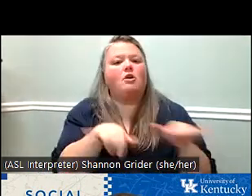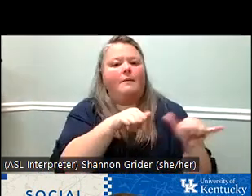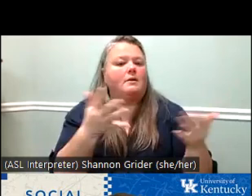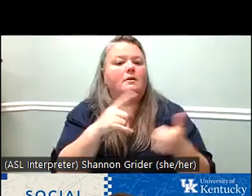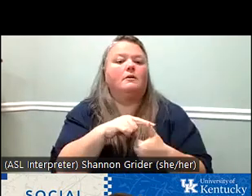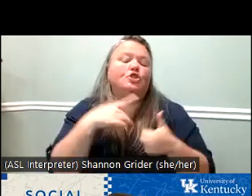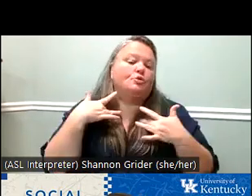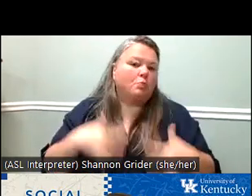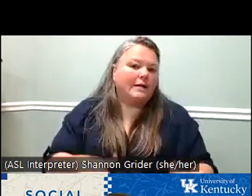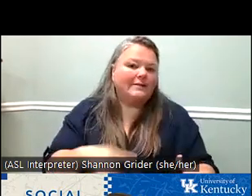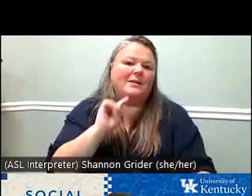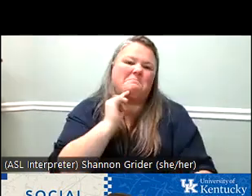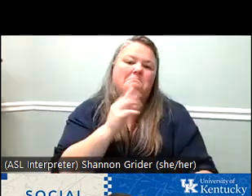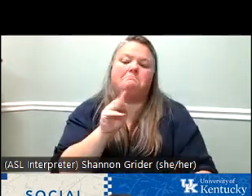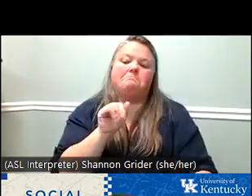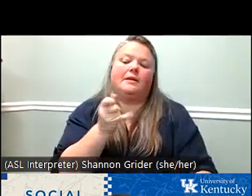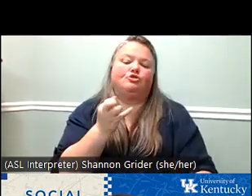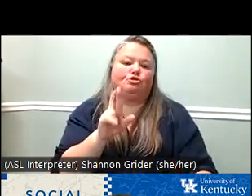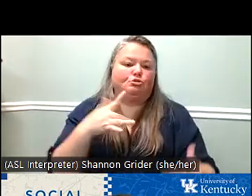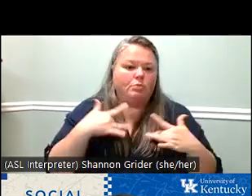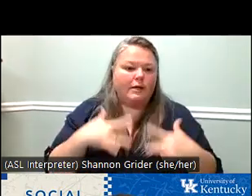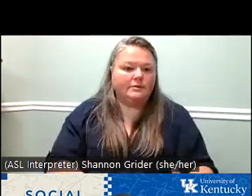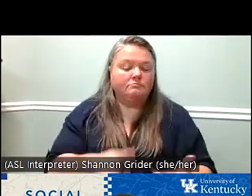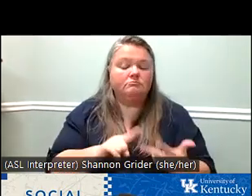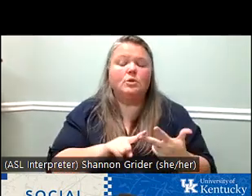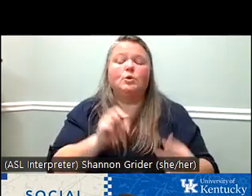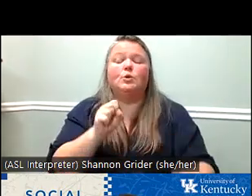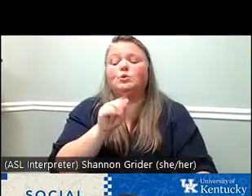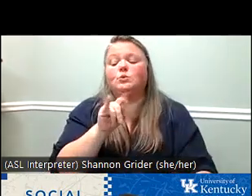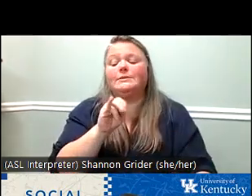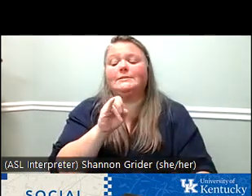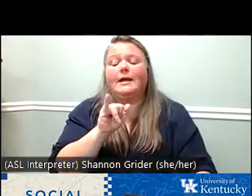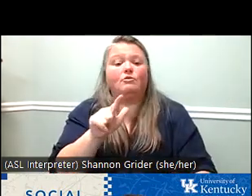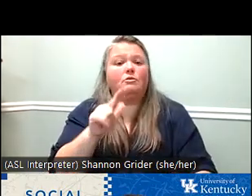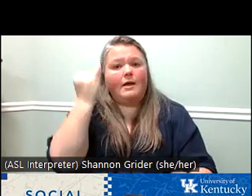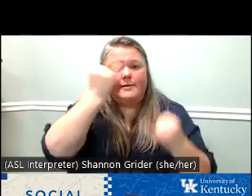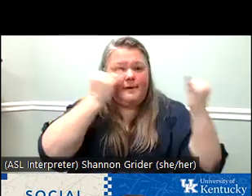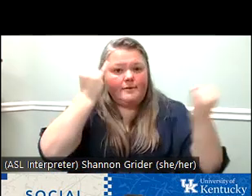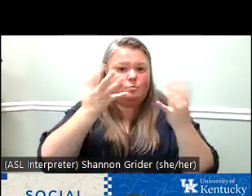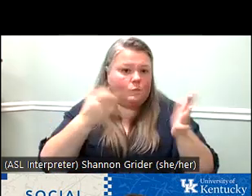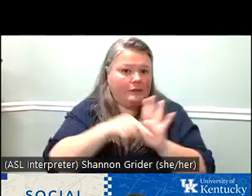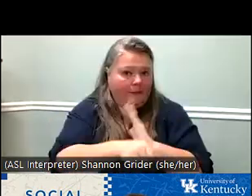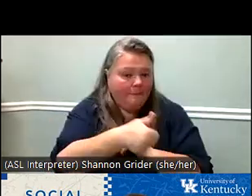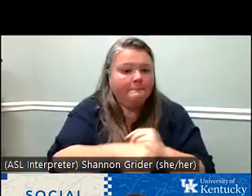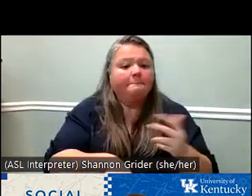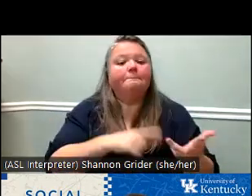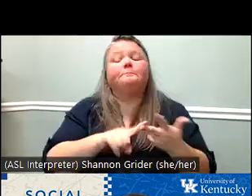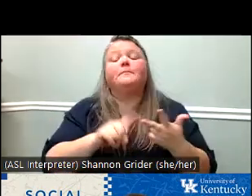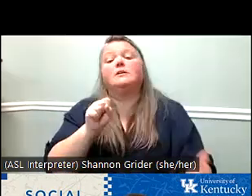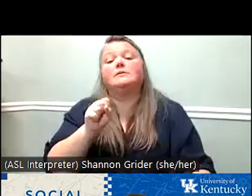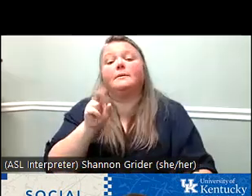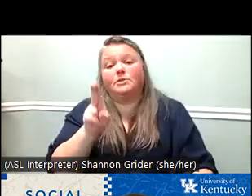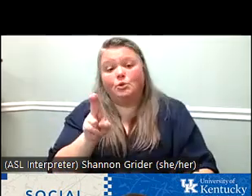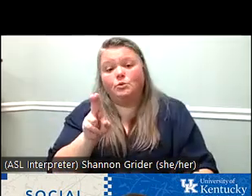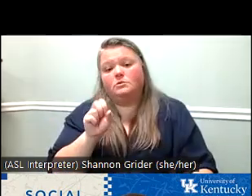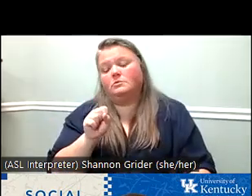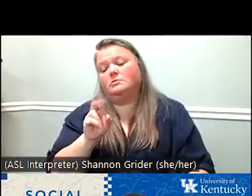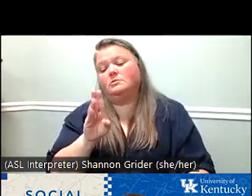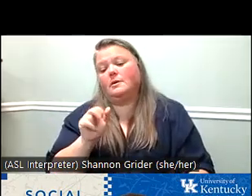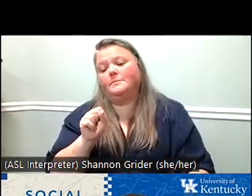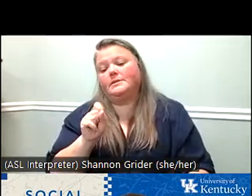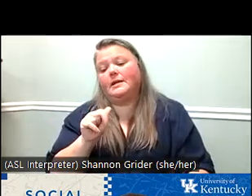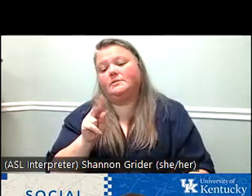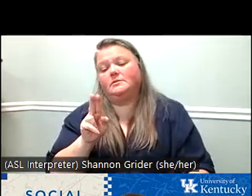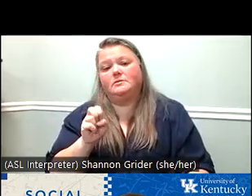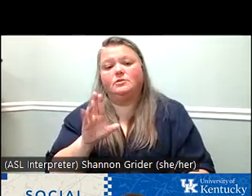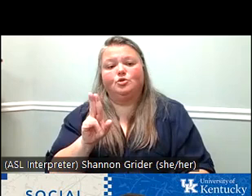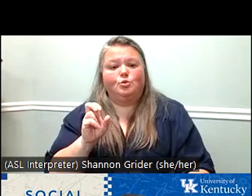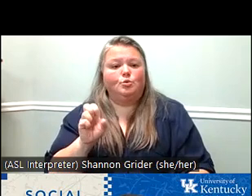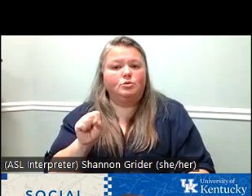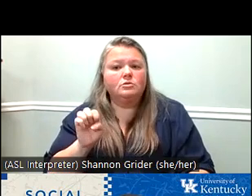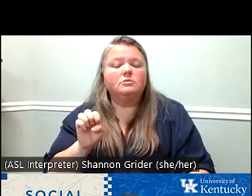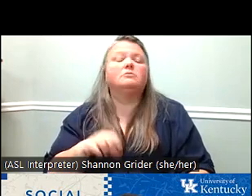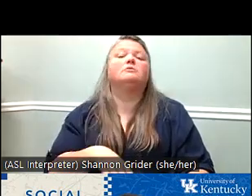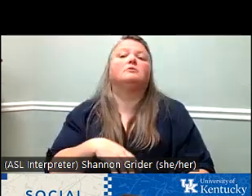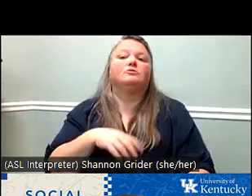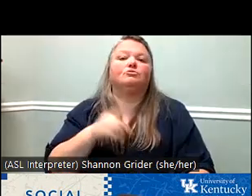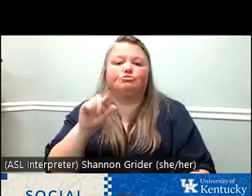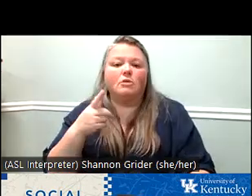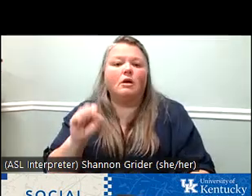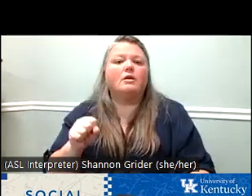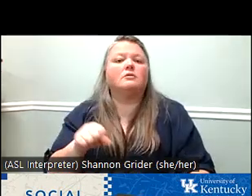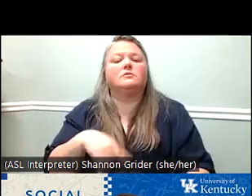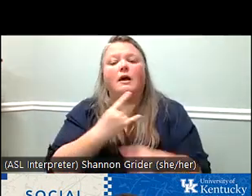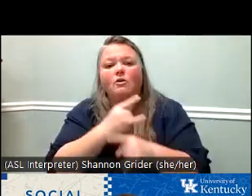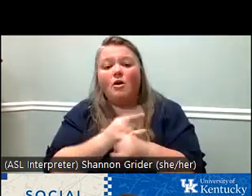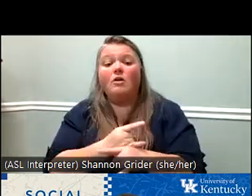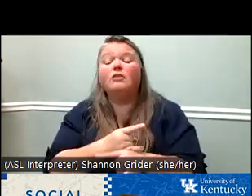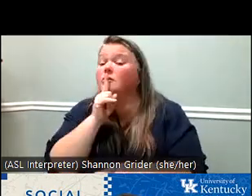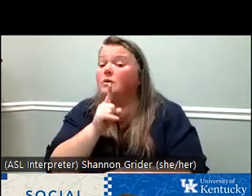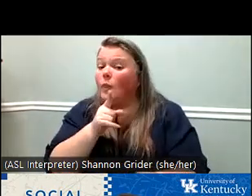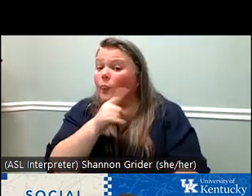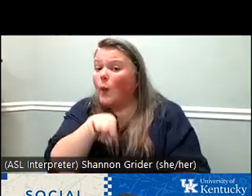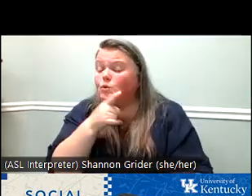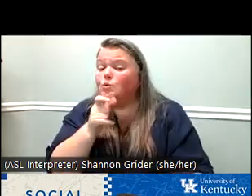THE LITERATURE TELLS US THIS. ALSO, THE MENTAL HEALTH CONDITIONS THAT THOSE WHO ARE DEAF AND HARD OF HEARING ARE MORE LIKELY TO HAVE ARE THE MORE COMMON ONES,